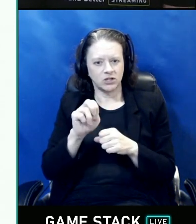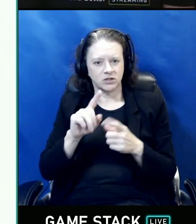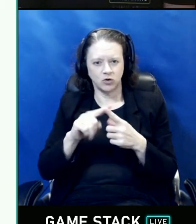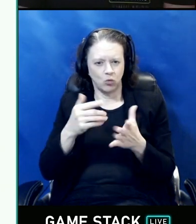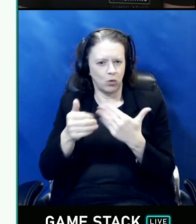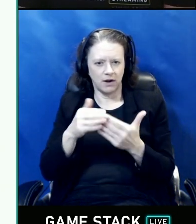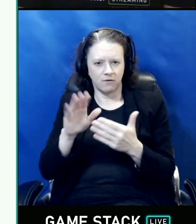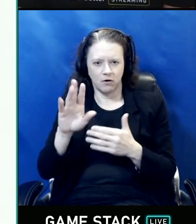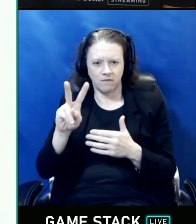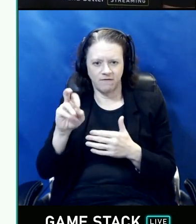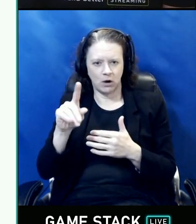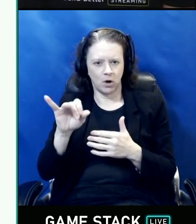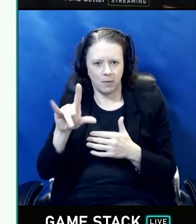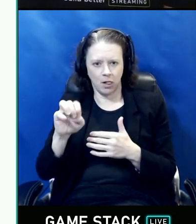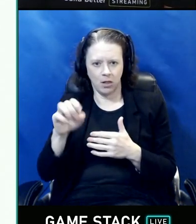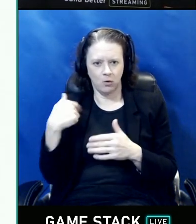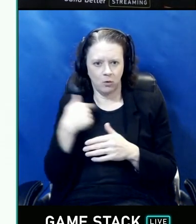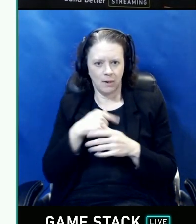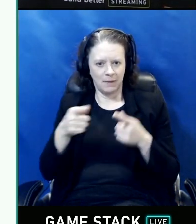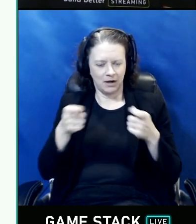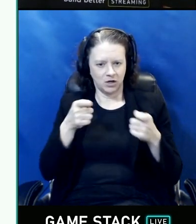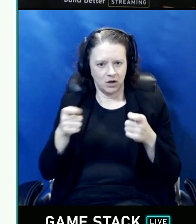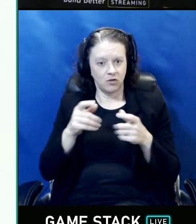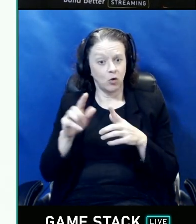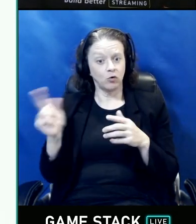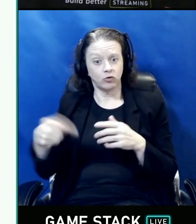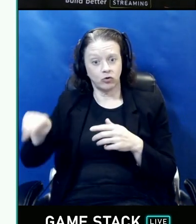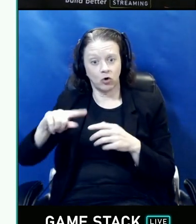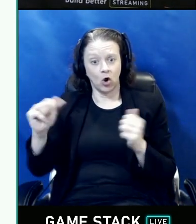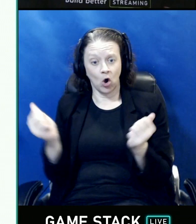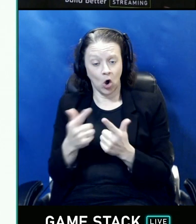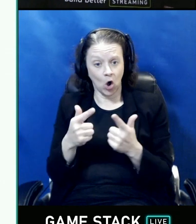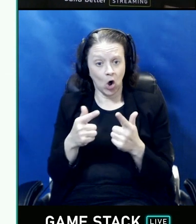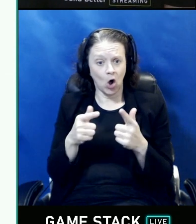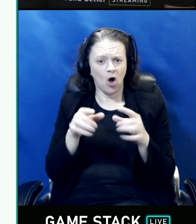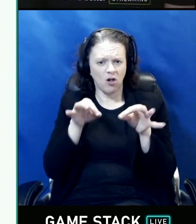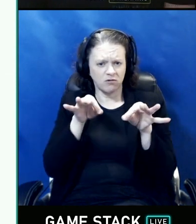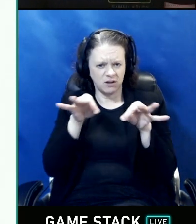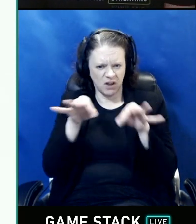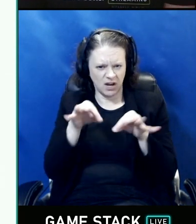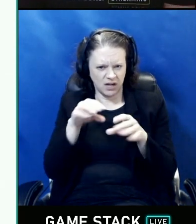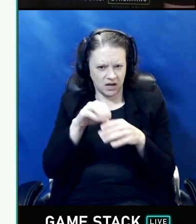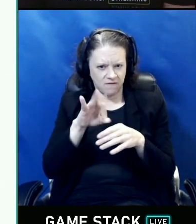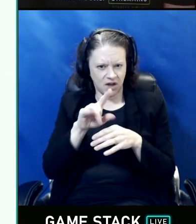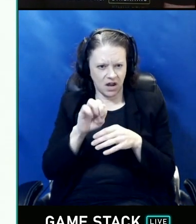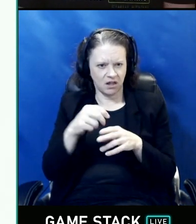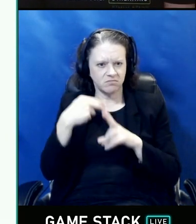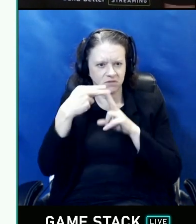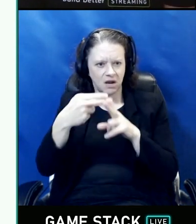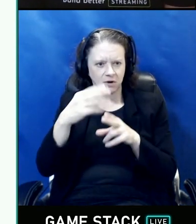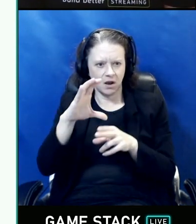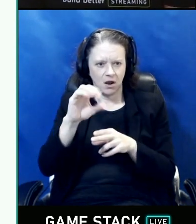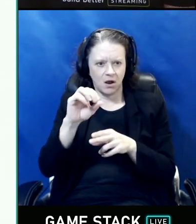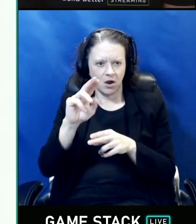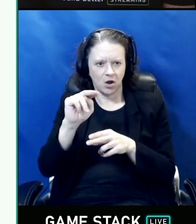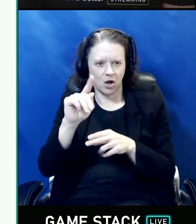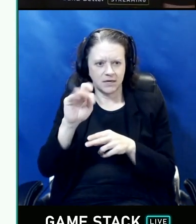These variables are all defined in a file named context.json which contains the definitions of all of the state that